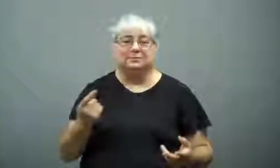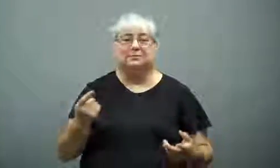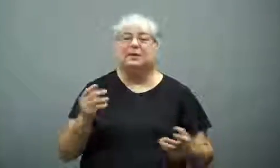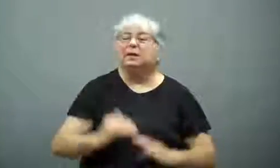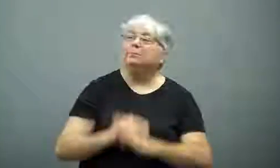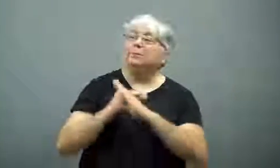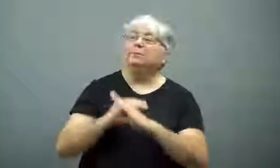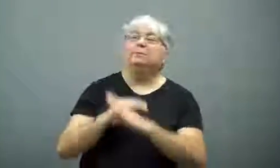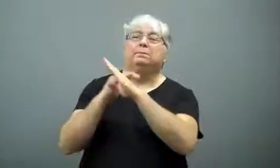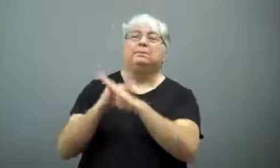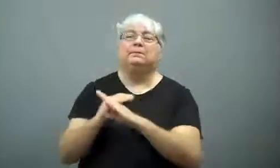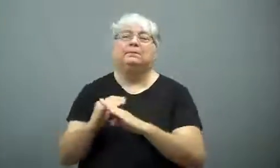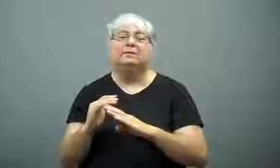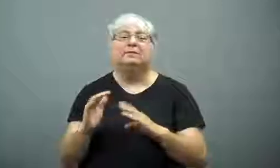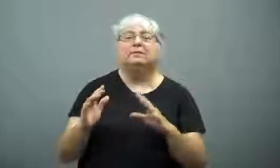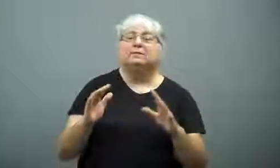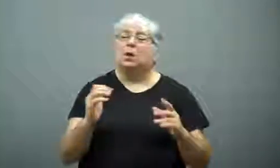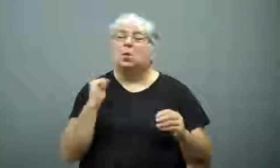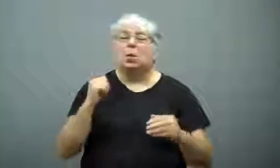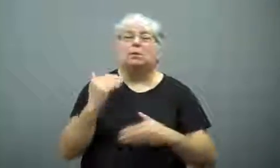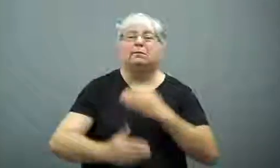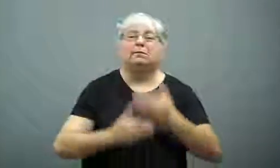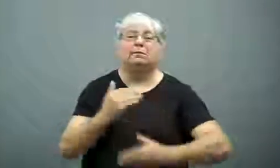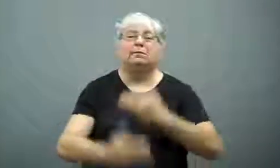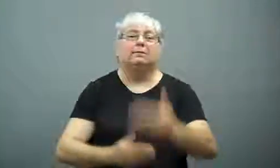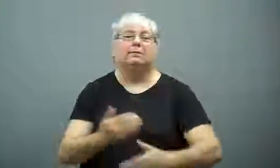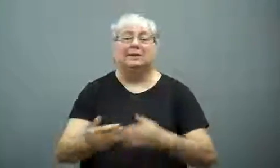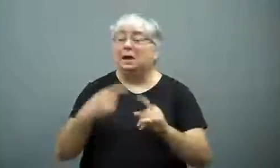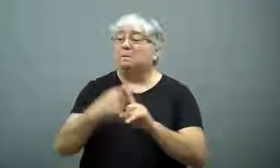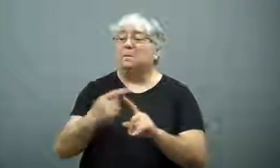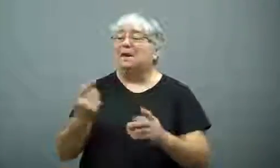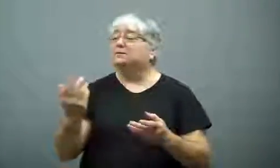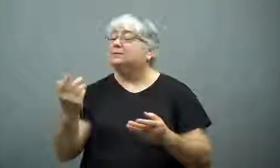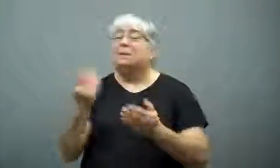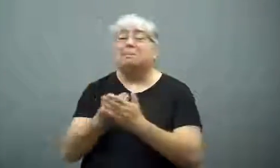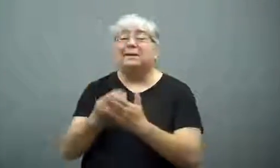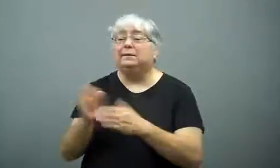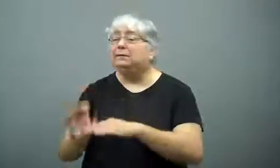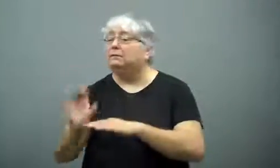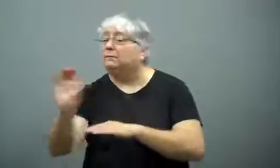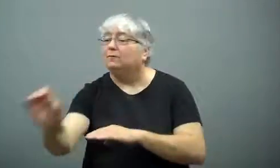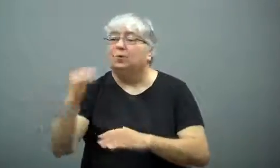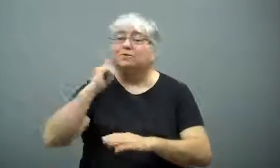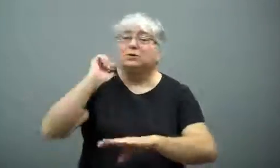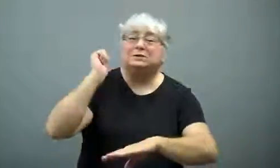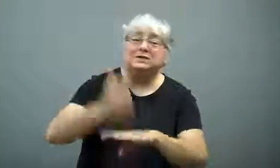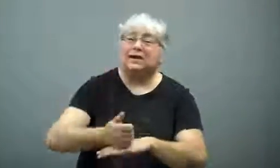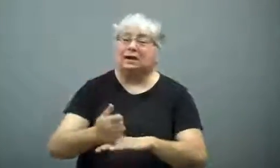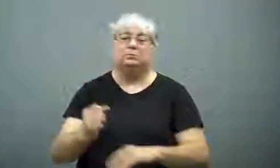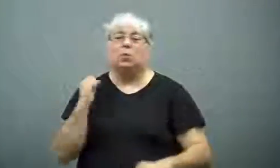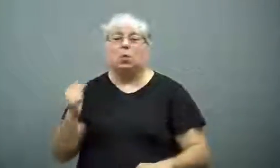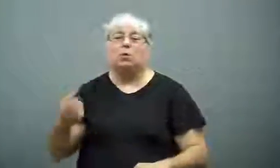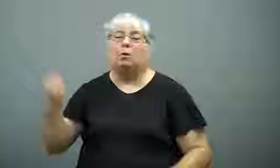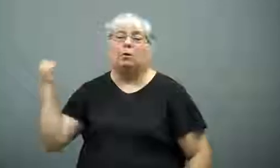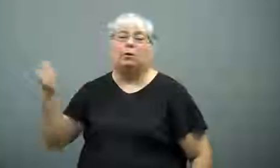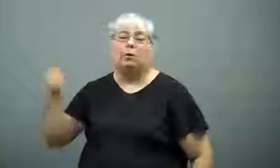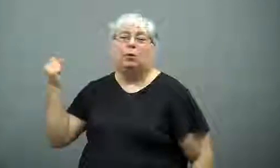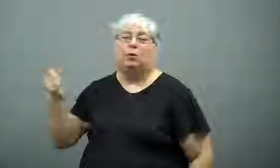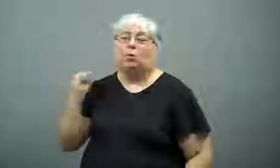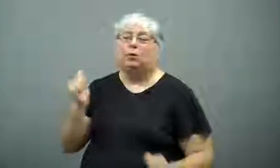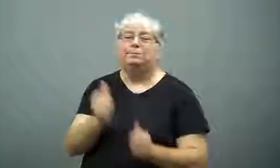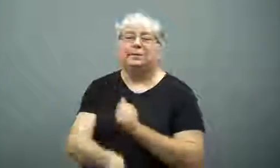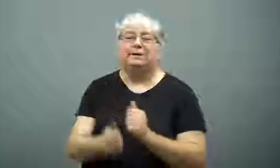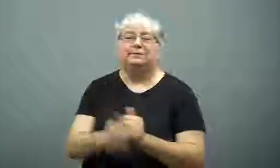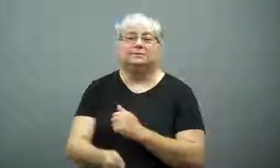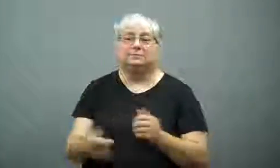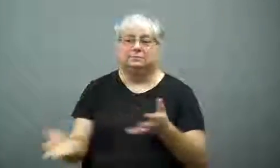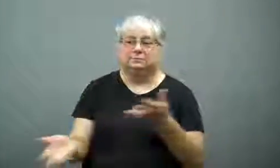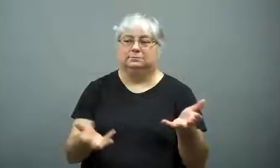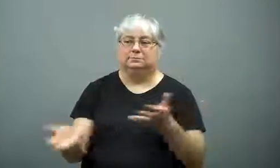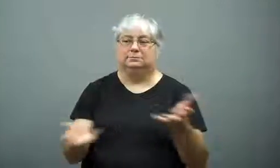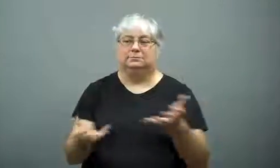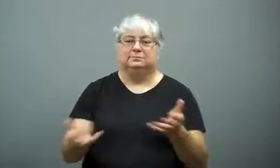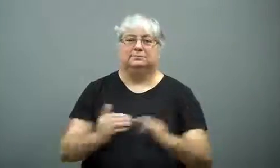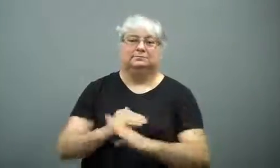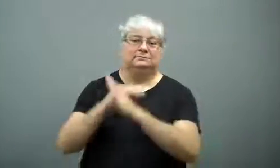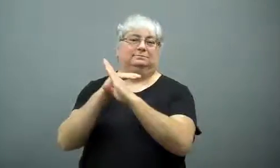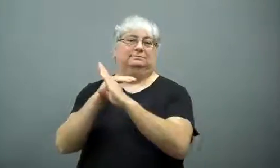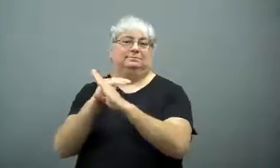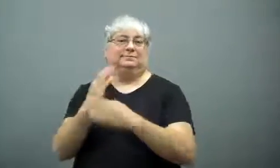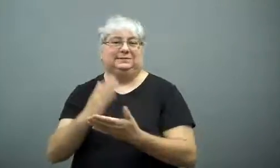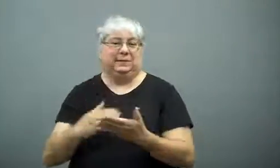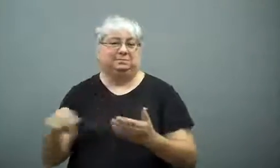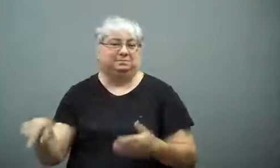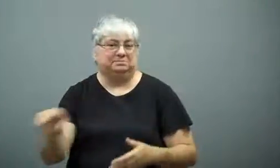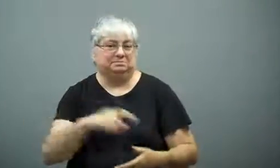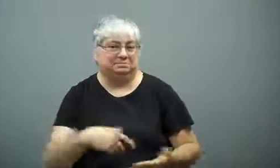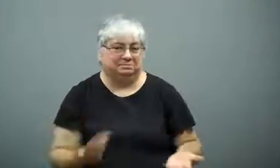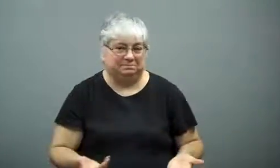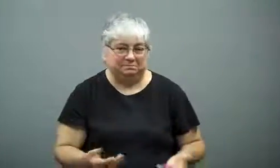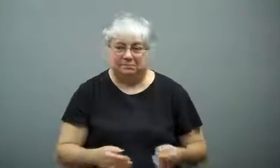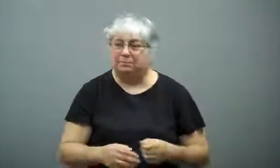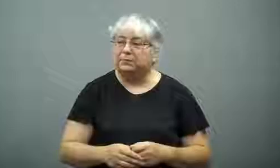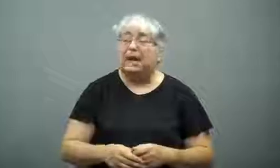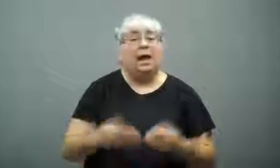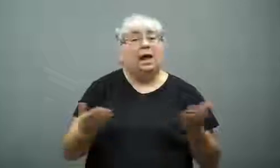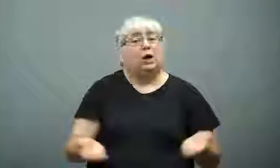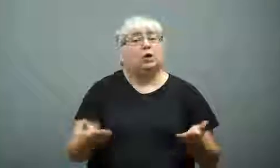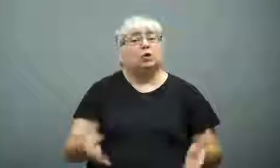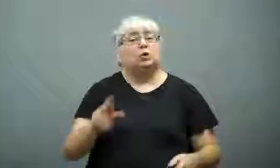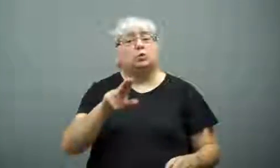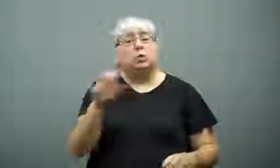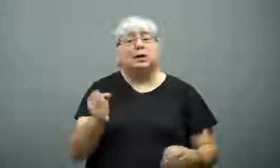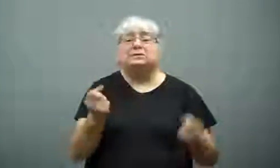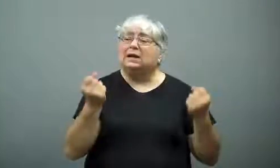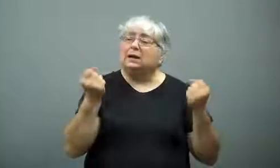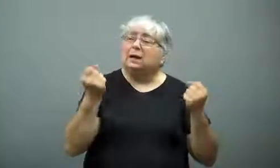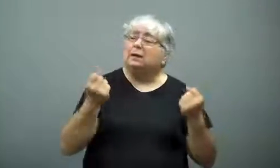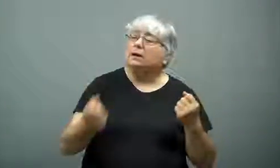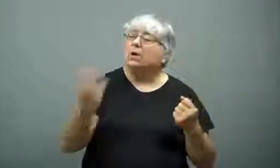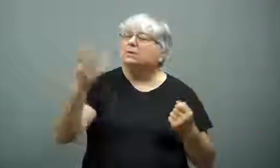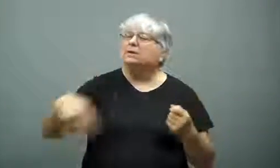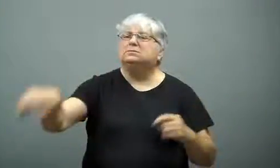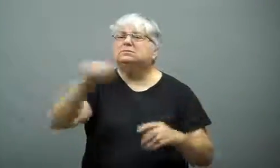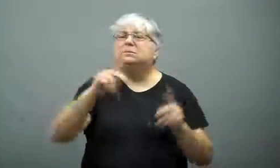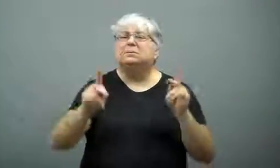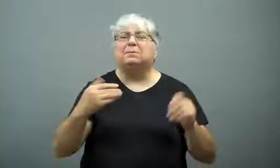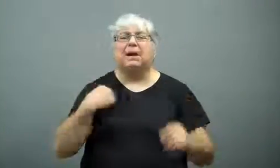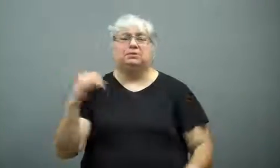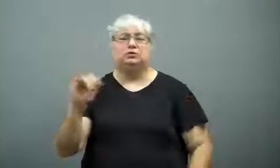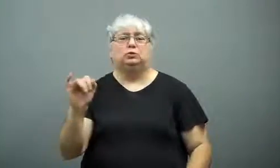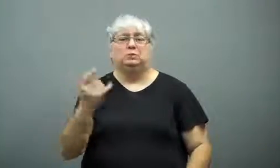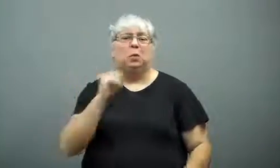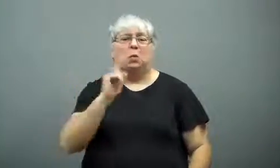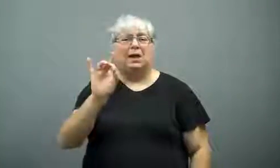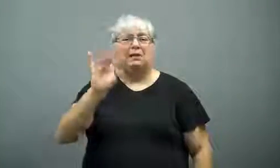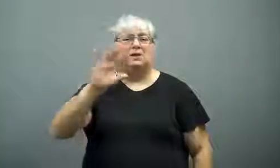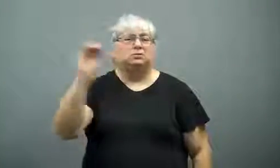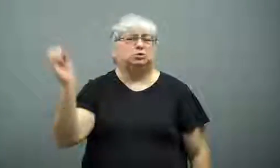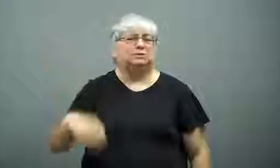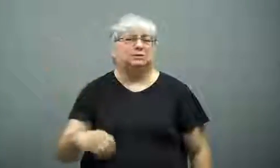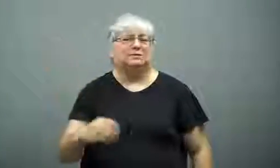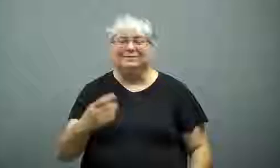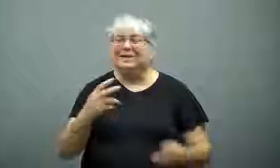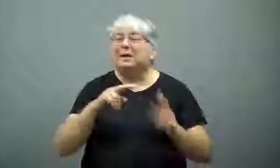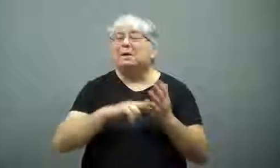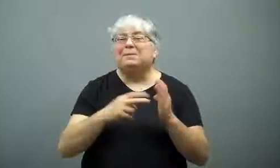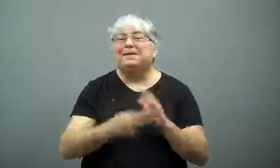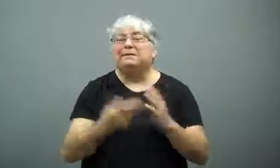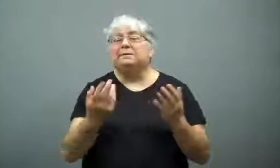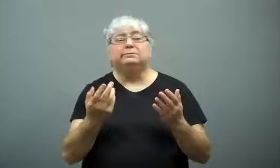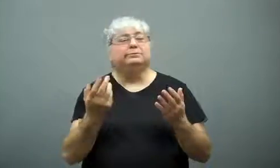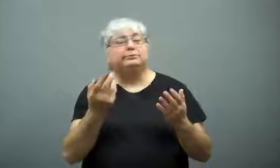are blocking the process and withholding money needed to set them up.